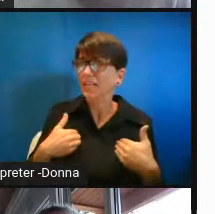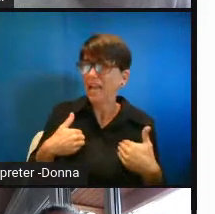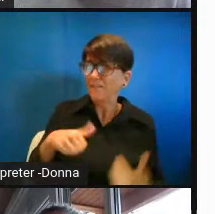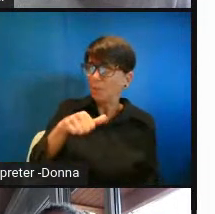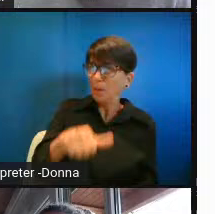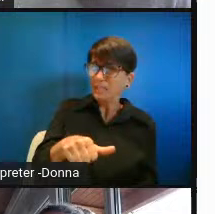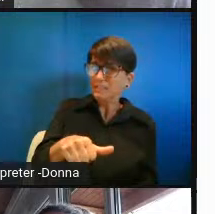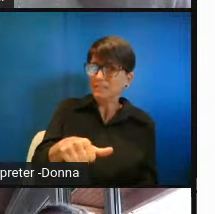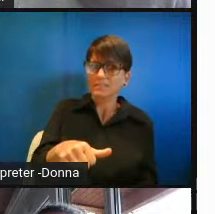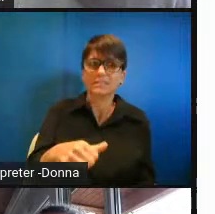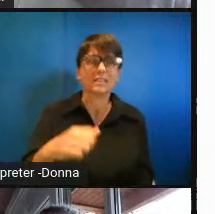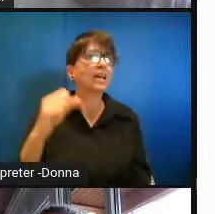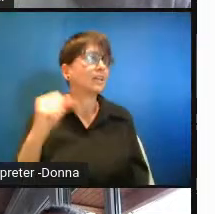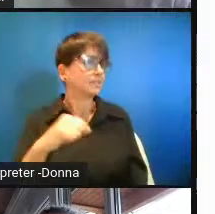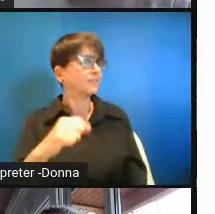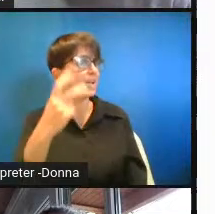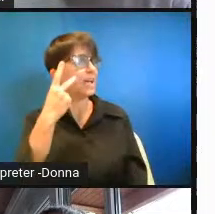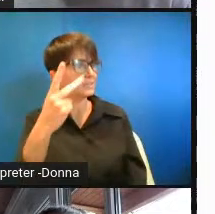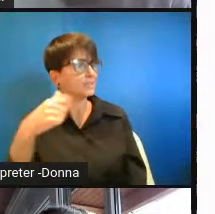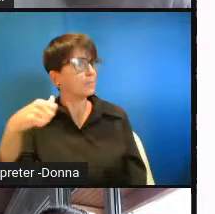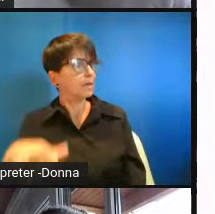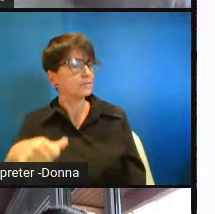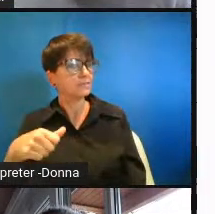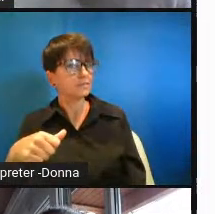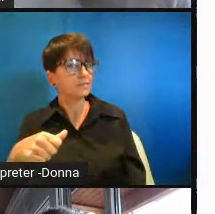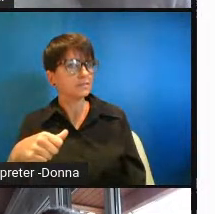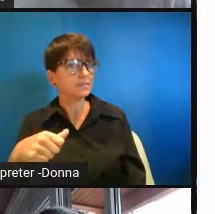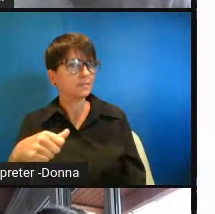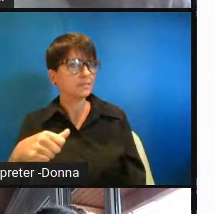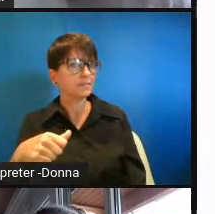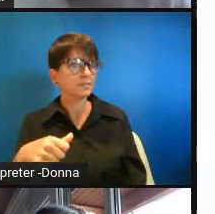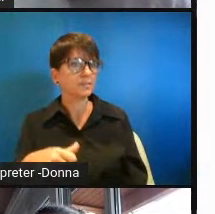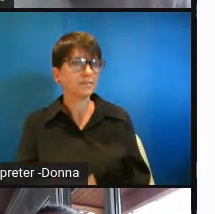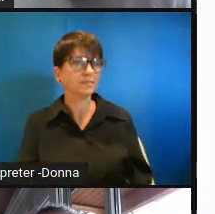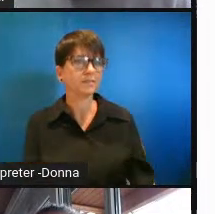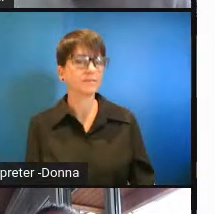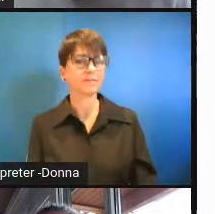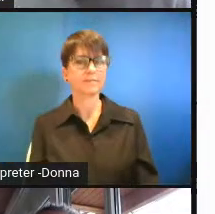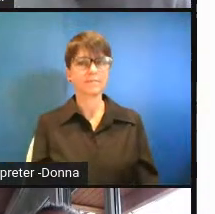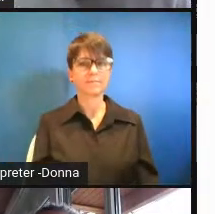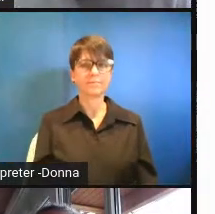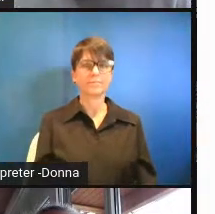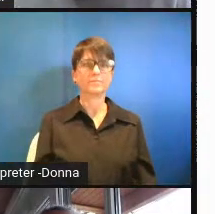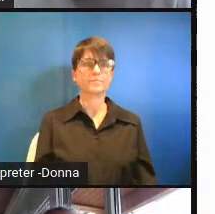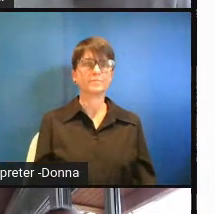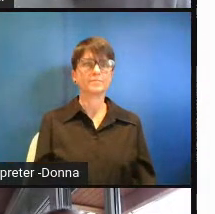Picca Neri: You are not able to pause the slide? No way for you to pause? Lazar Bulatovic: Is there button?